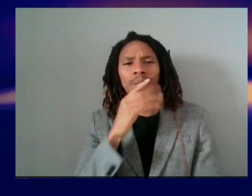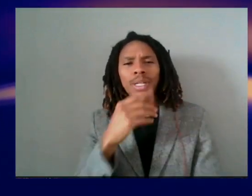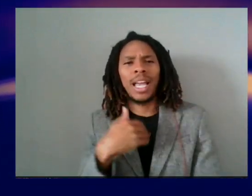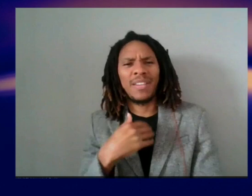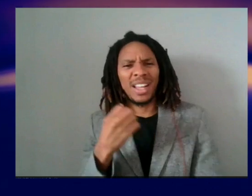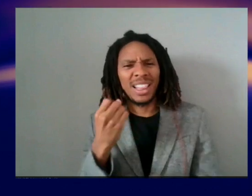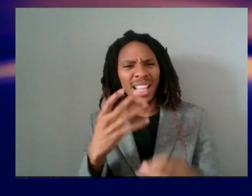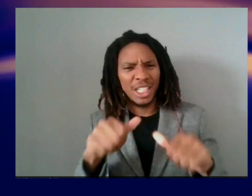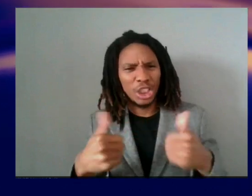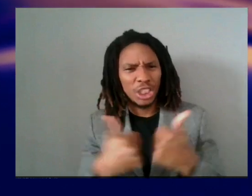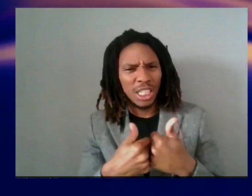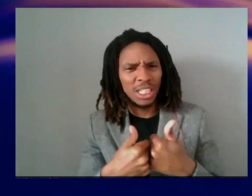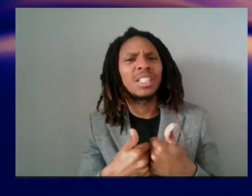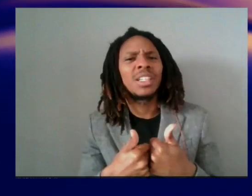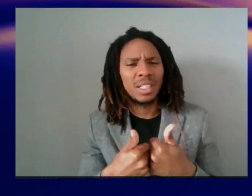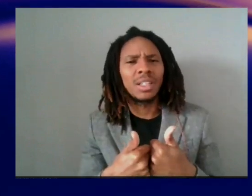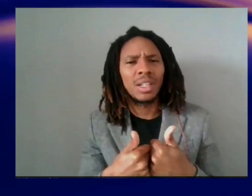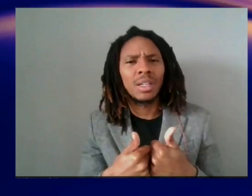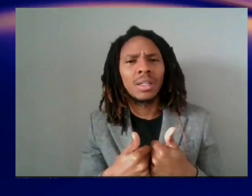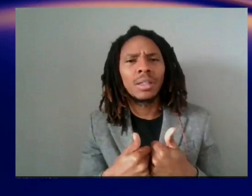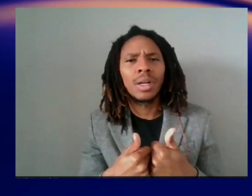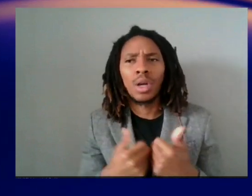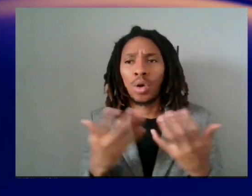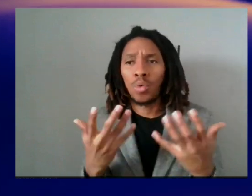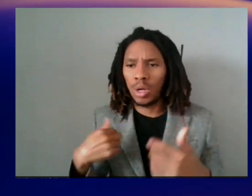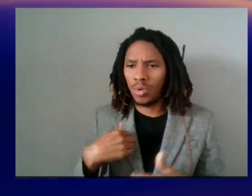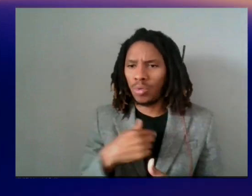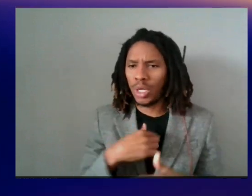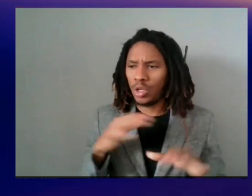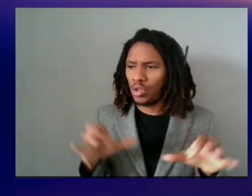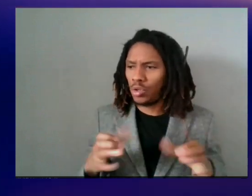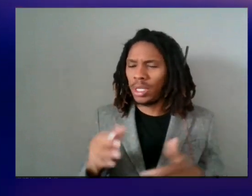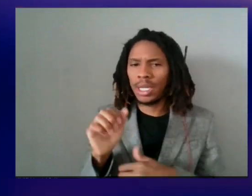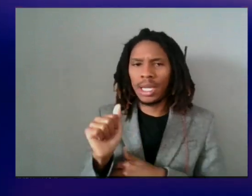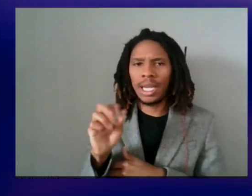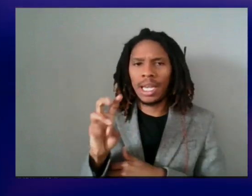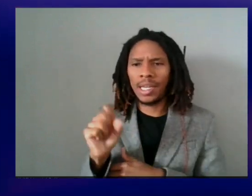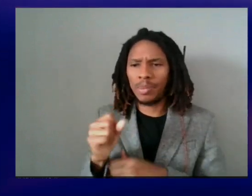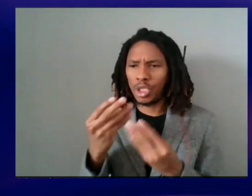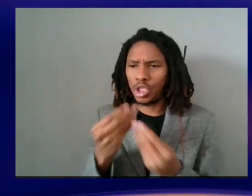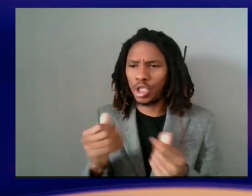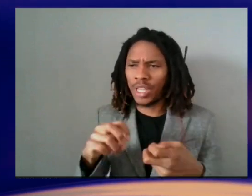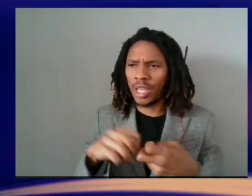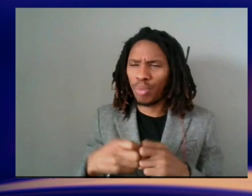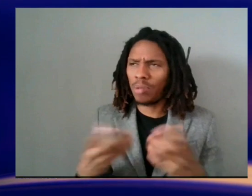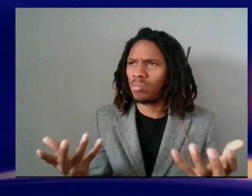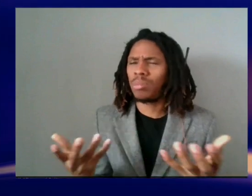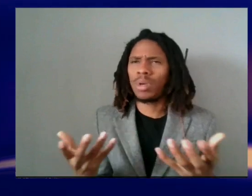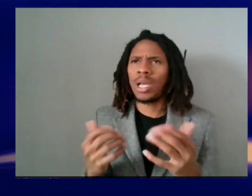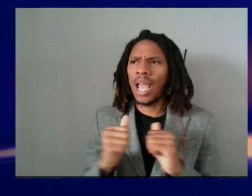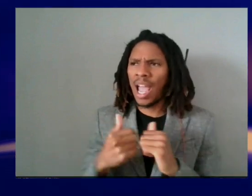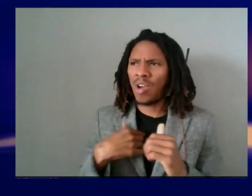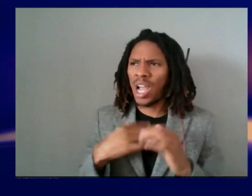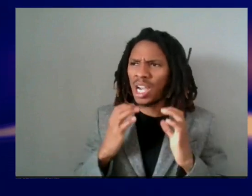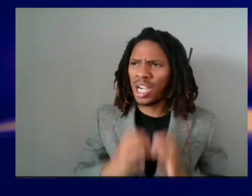So what we are doing from AWS to solve that problem, how our customers can benefit out of this?